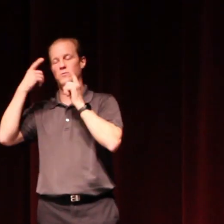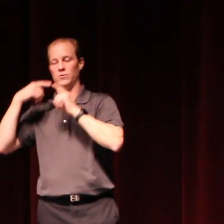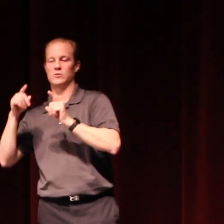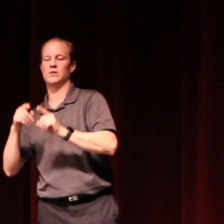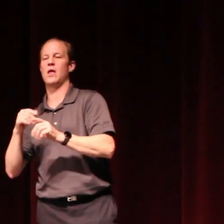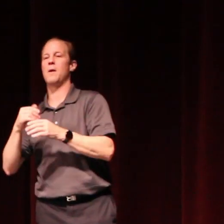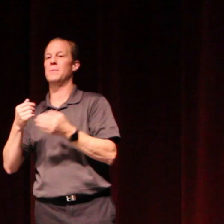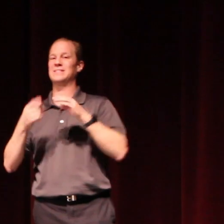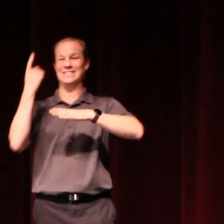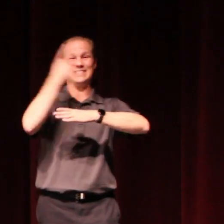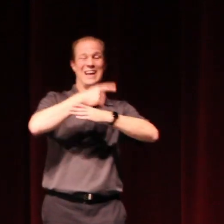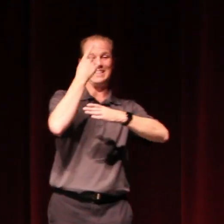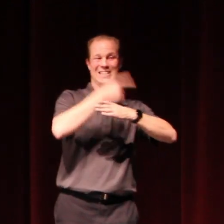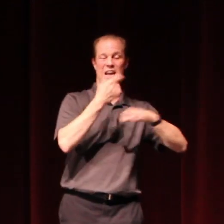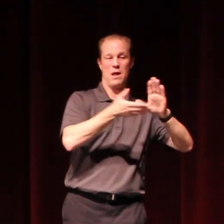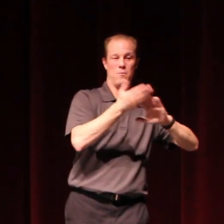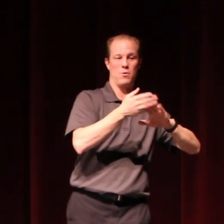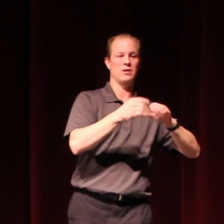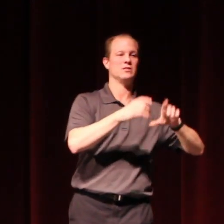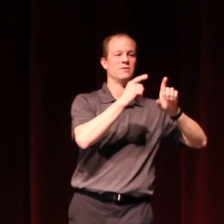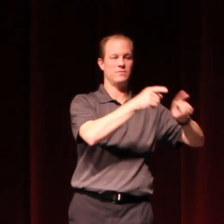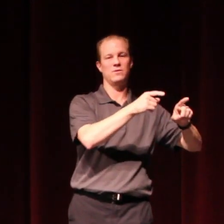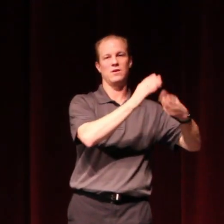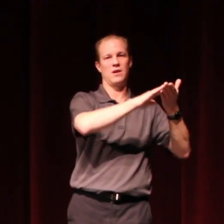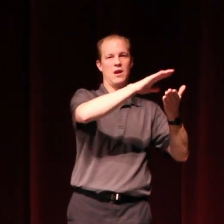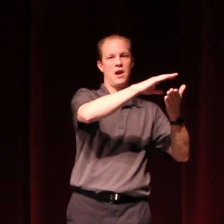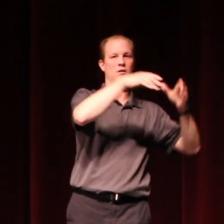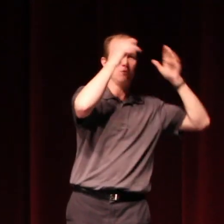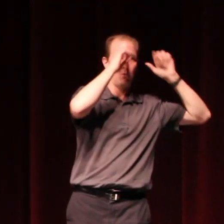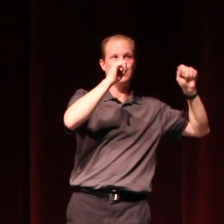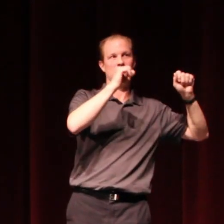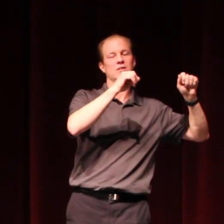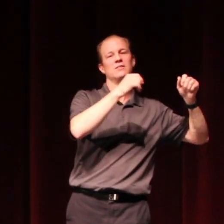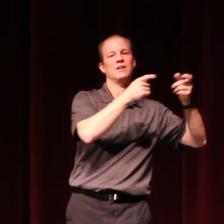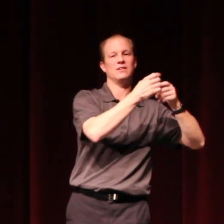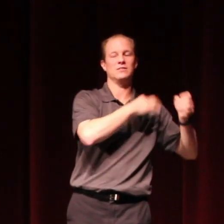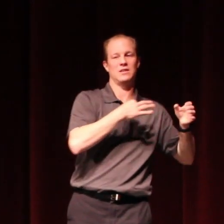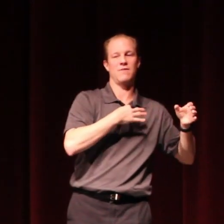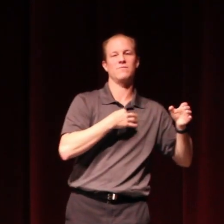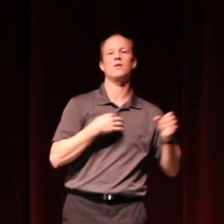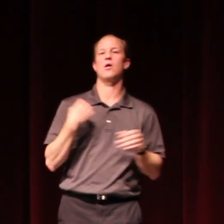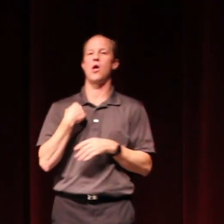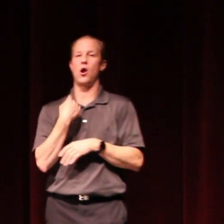and staff. Their role is strategic rather than managerial and their operations can include